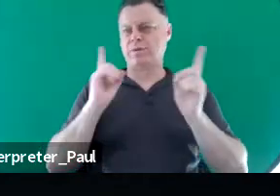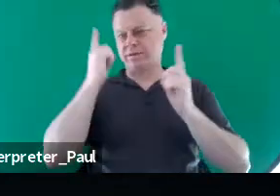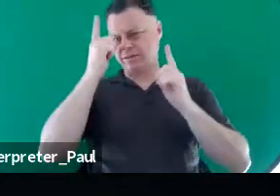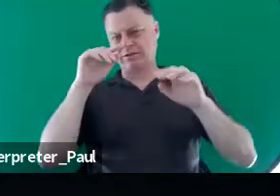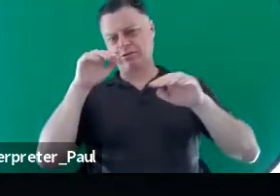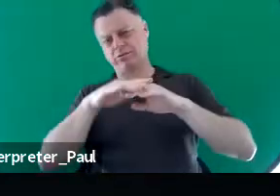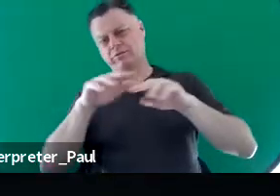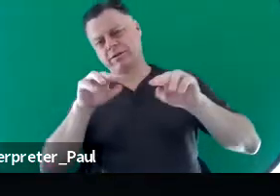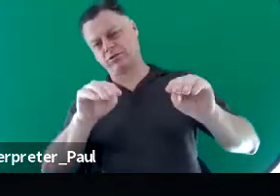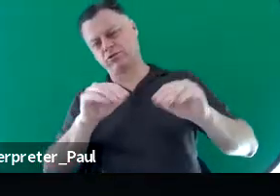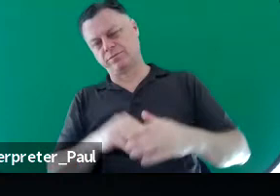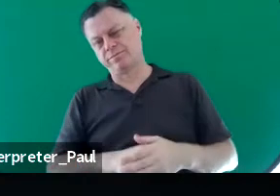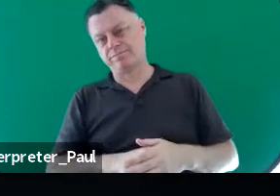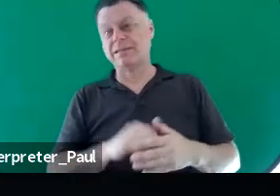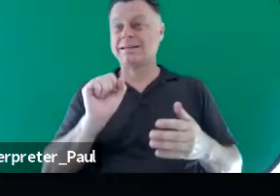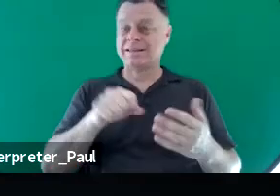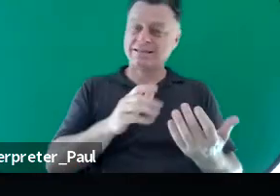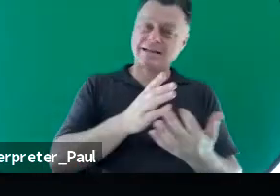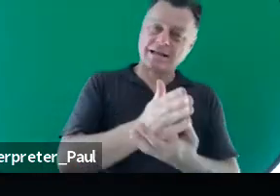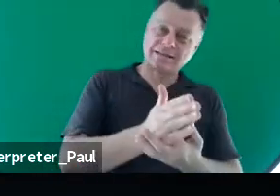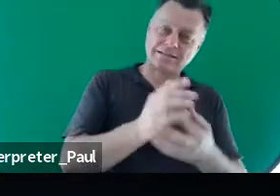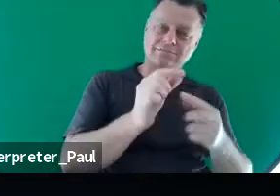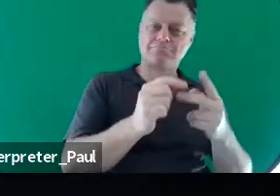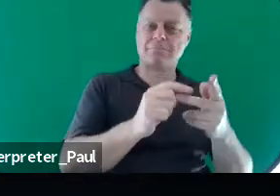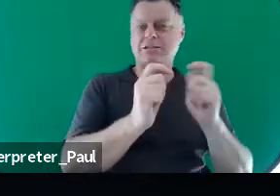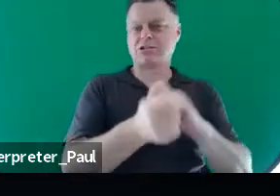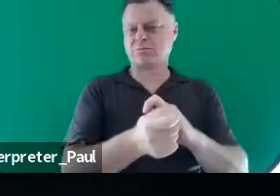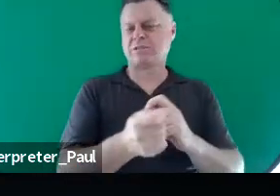not just about adjustments and access, but a whole different way of approaching that